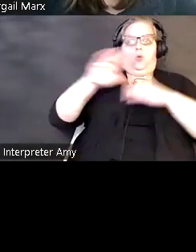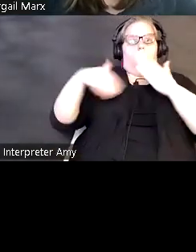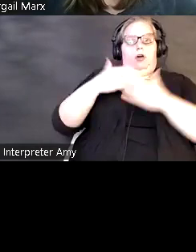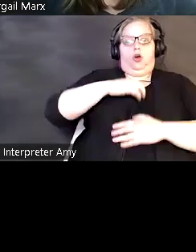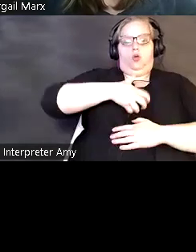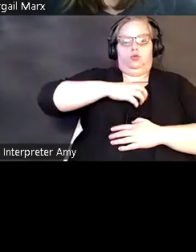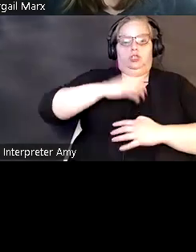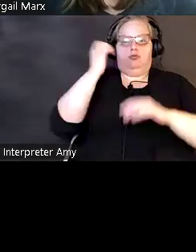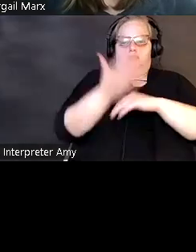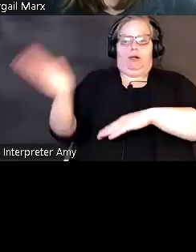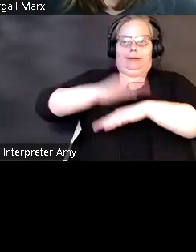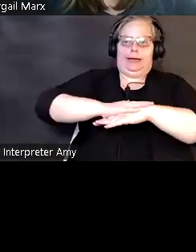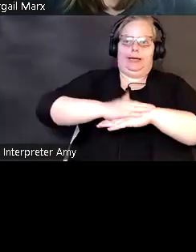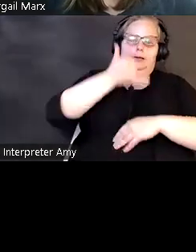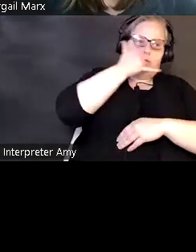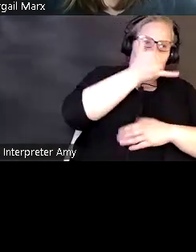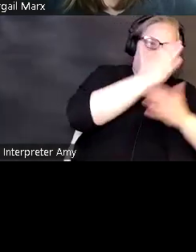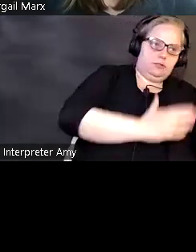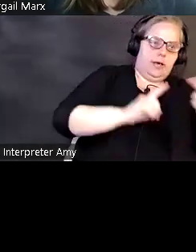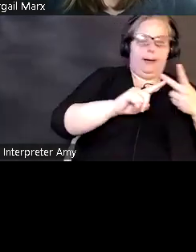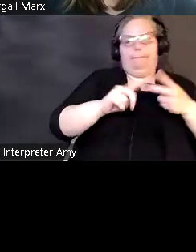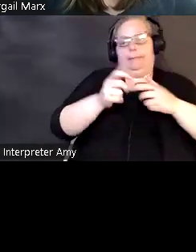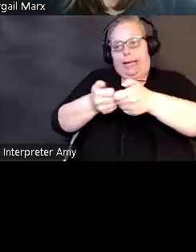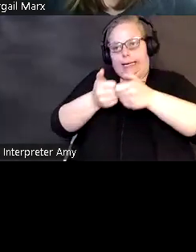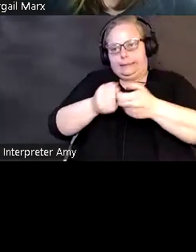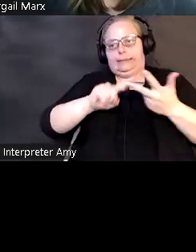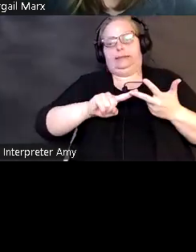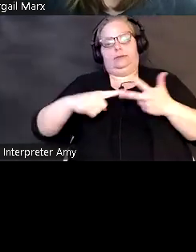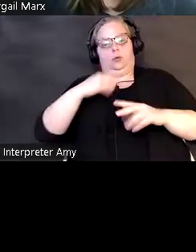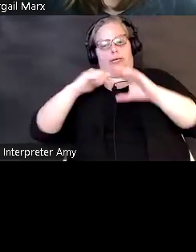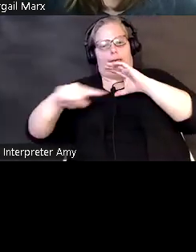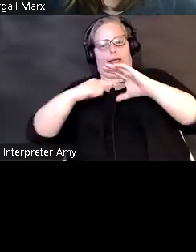texting for another, emailing for a third. I think that's such a good point.